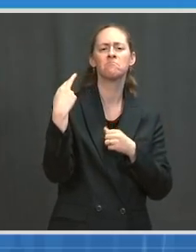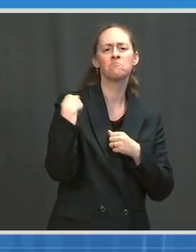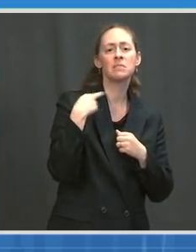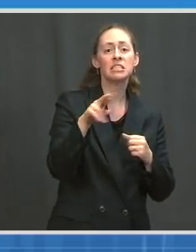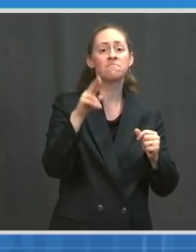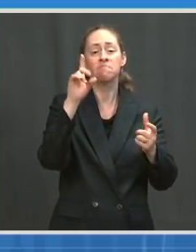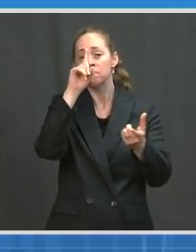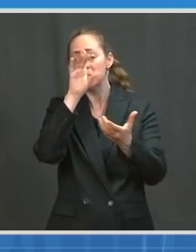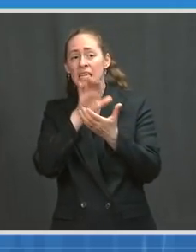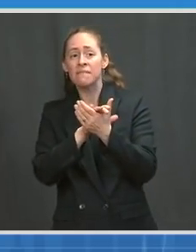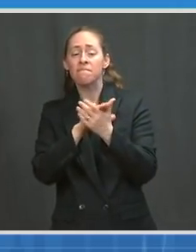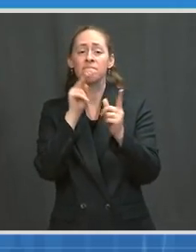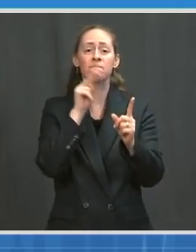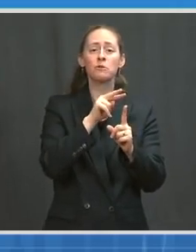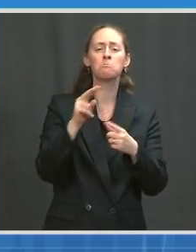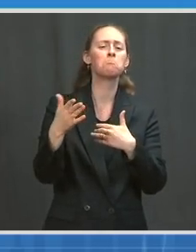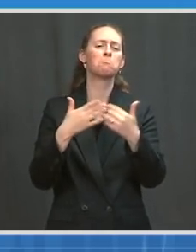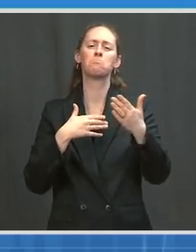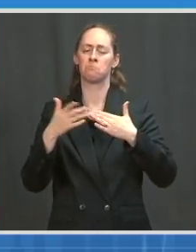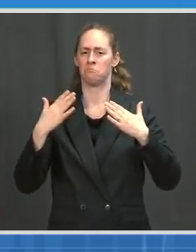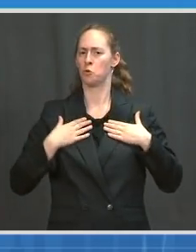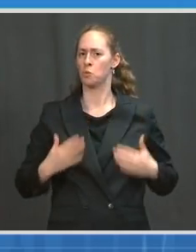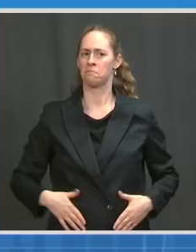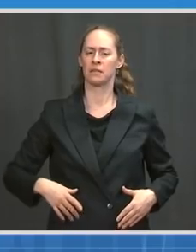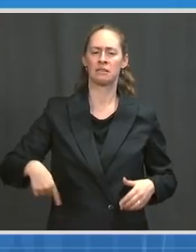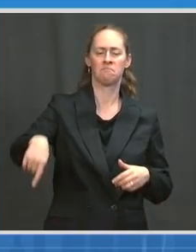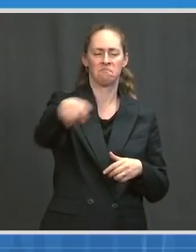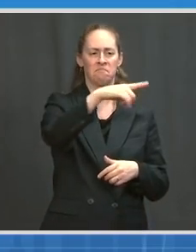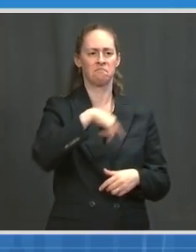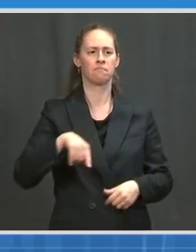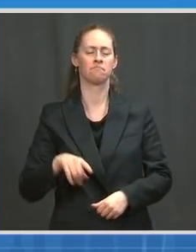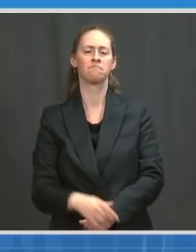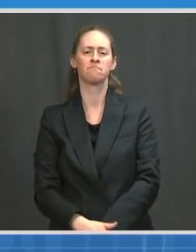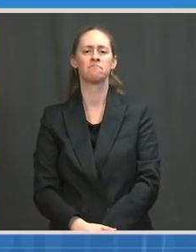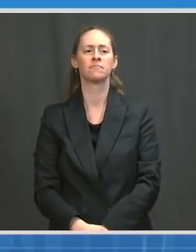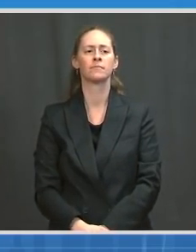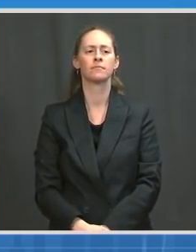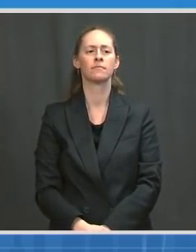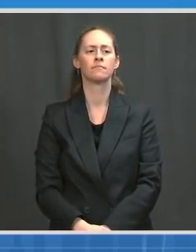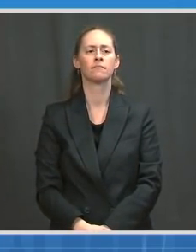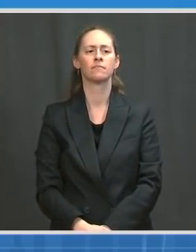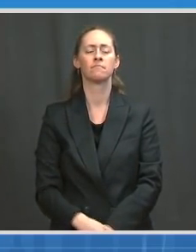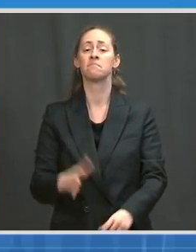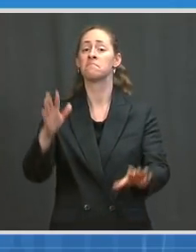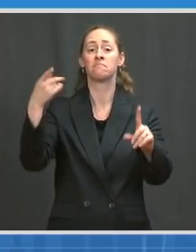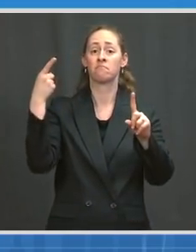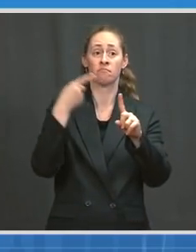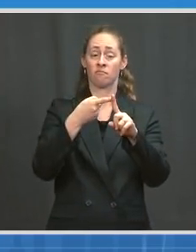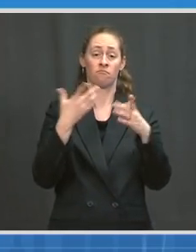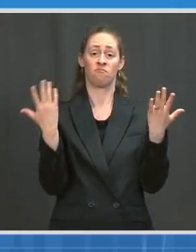It is true that people do want to hear from people that they trust and, in many cases, a faith leader is someone who they trust.